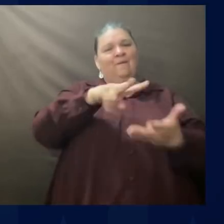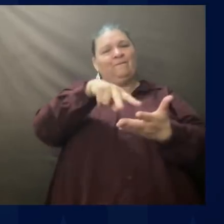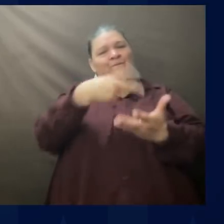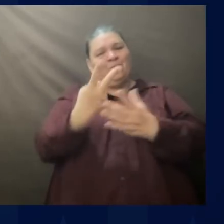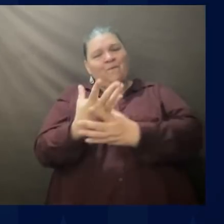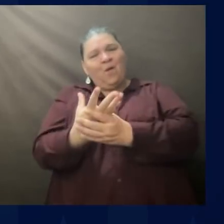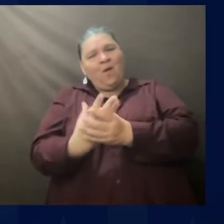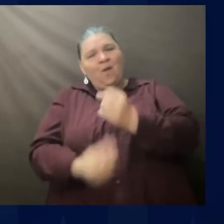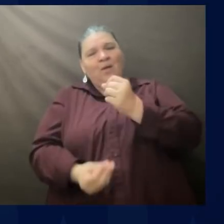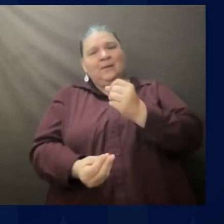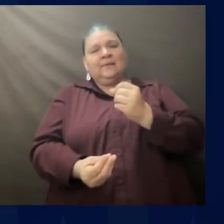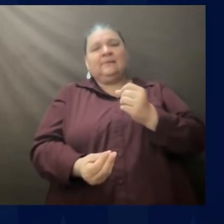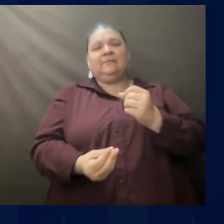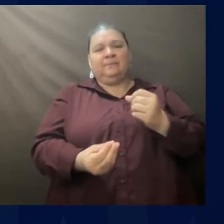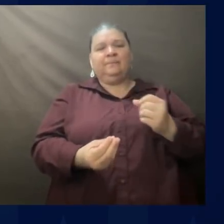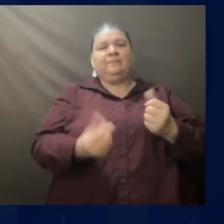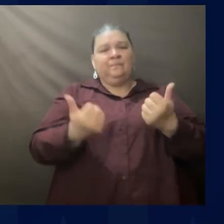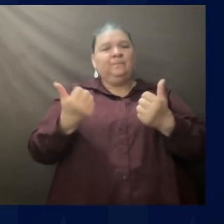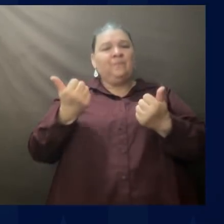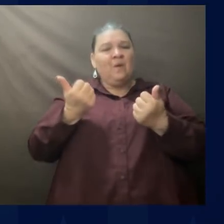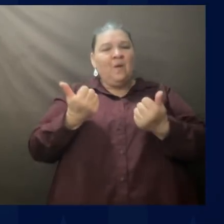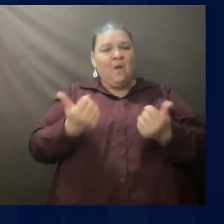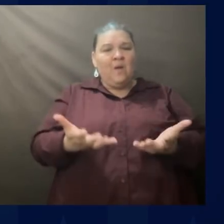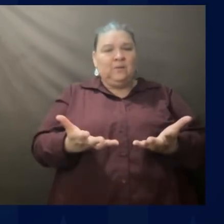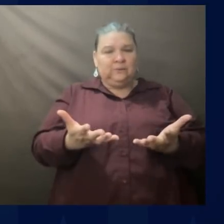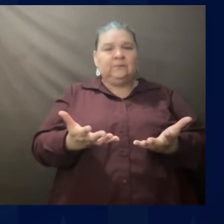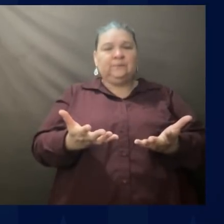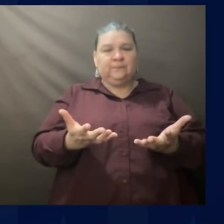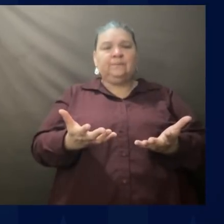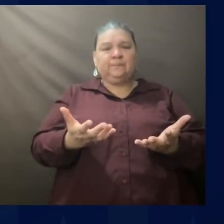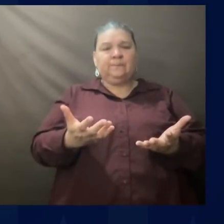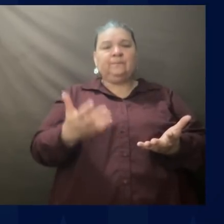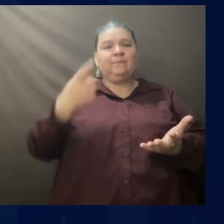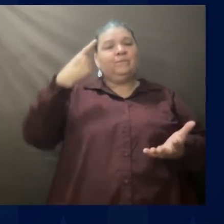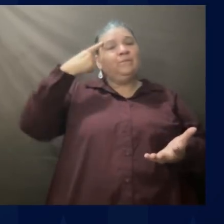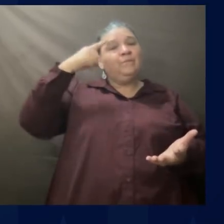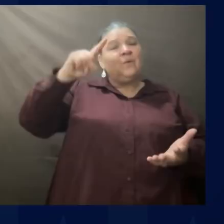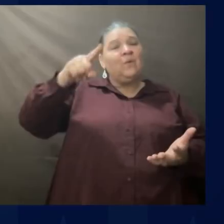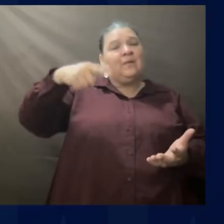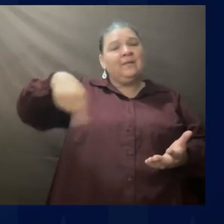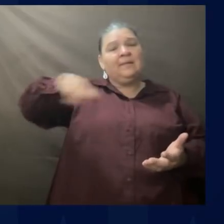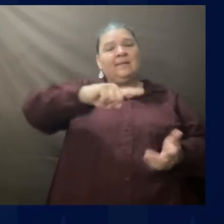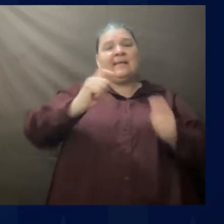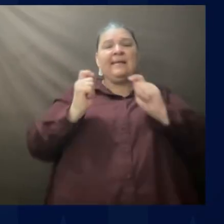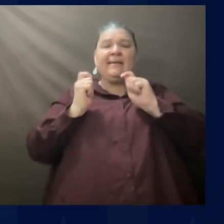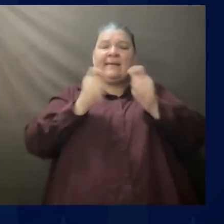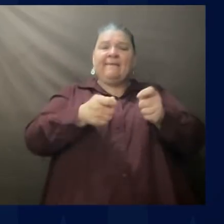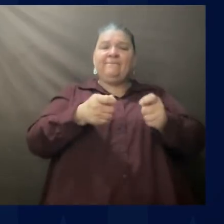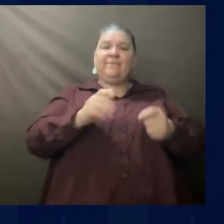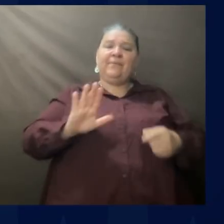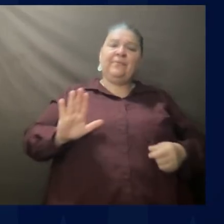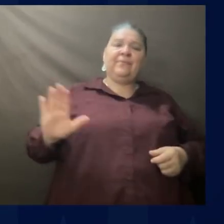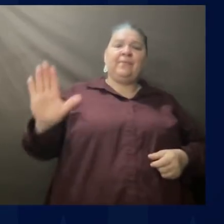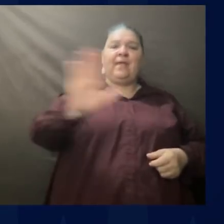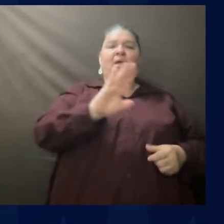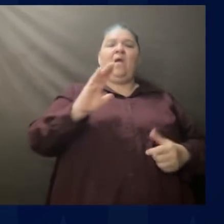It is now my privilege to introduce the Secretary of Defense. A man -- well, I have personally witnessed his leadership